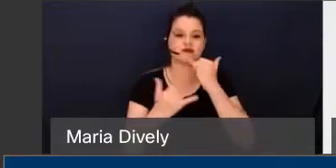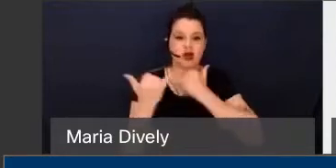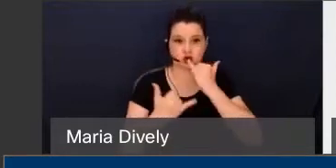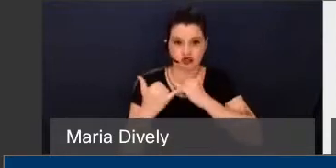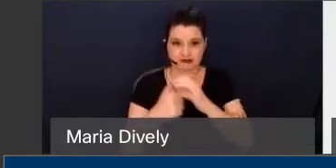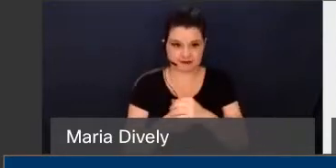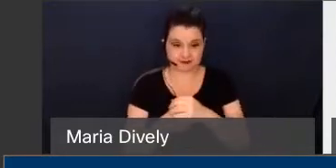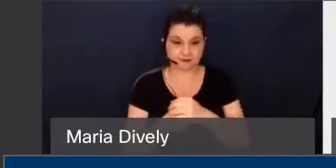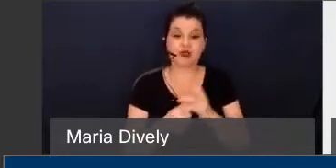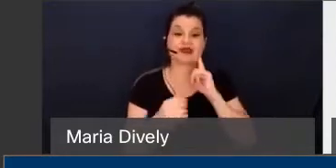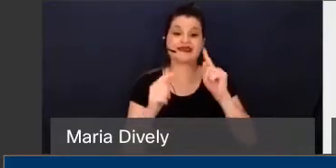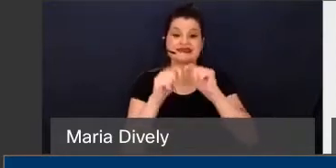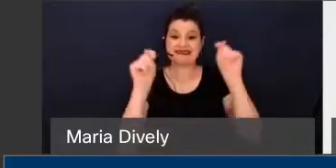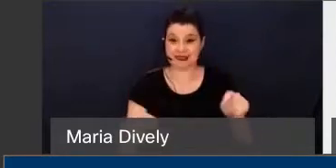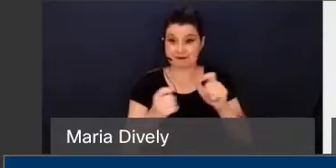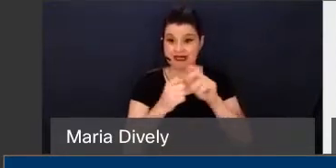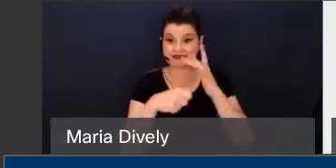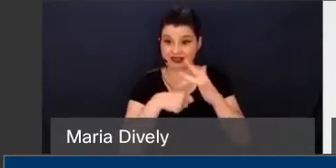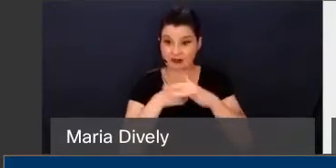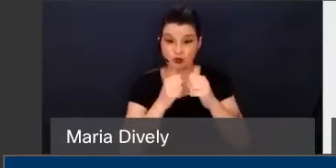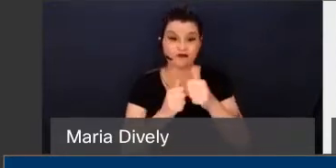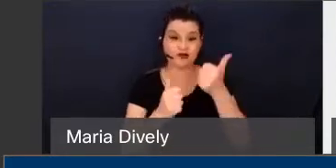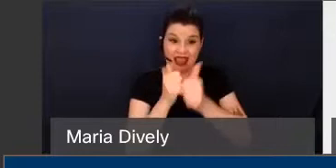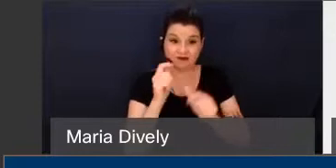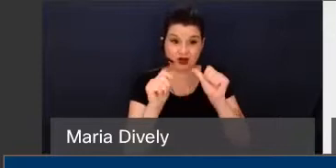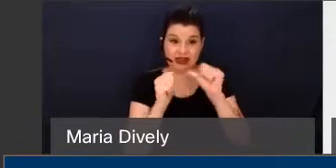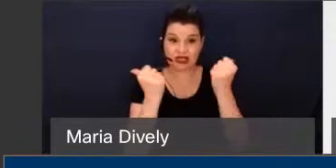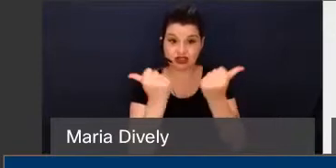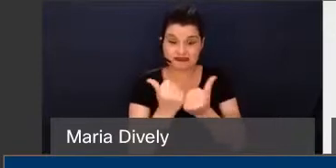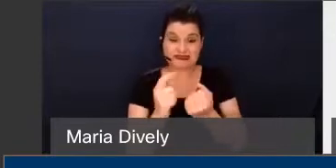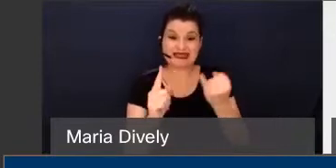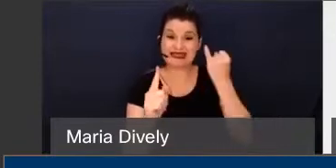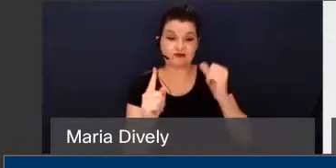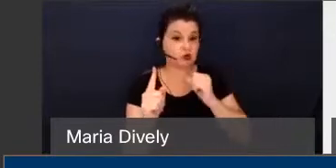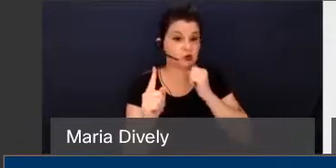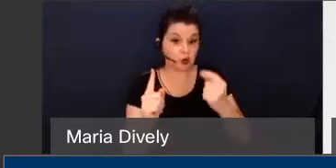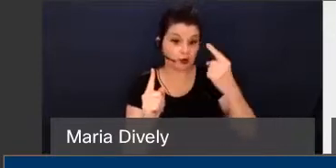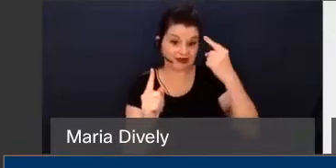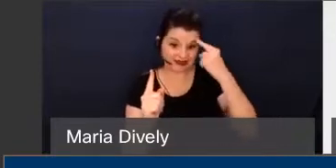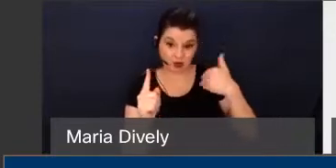The template is available for every agency. If you don't think that you have the template,